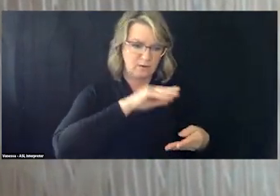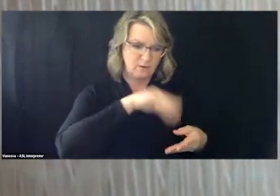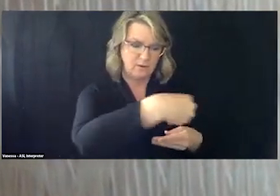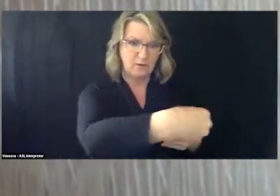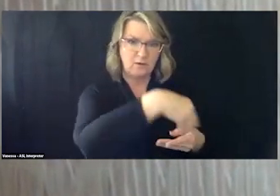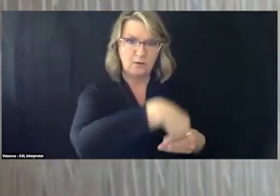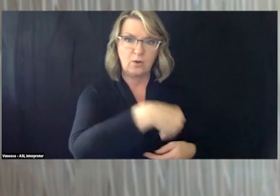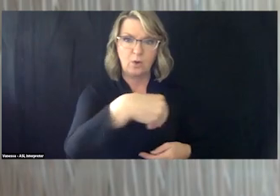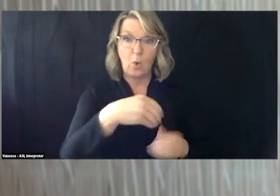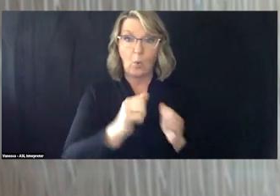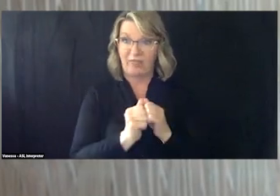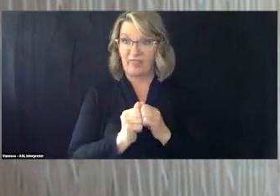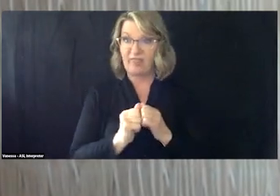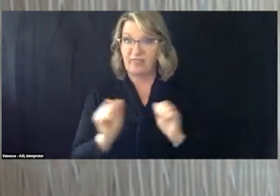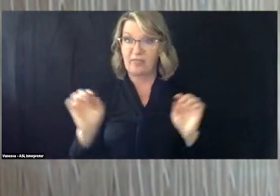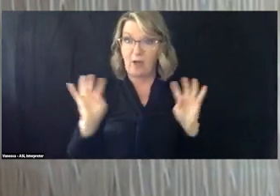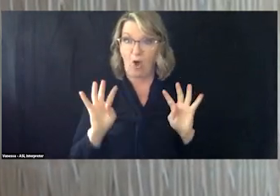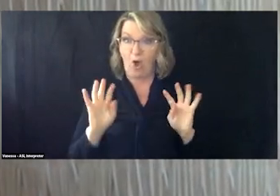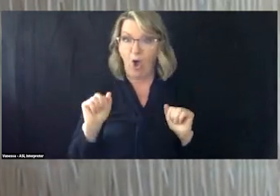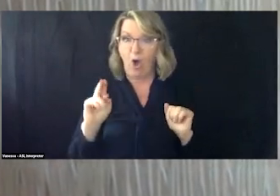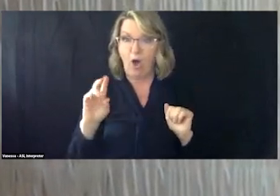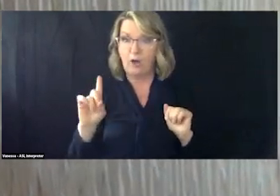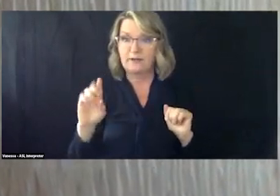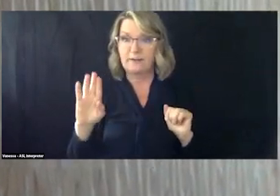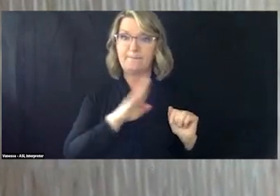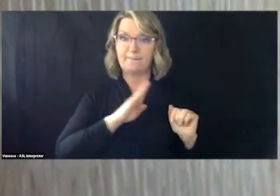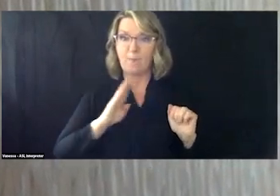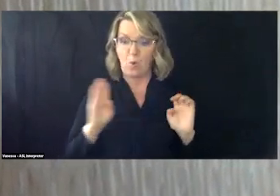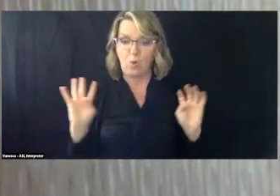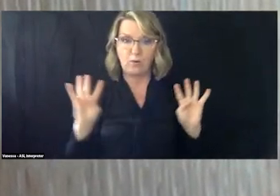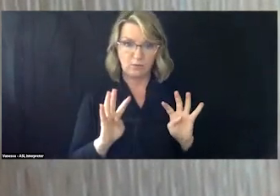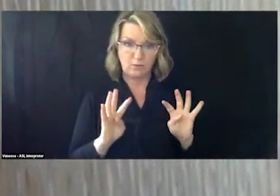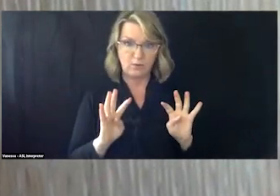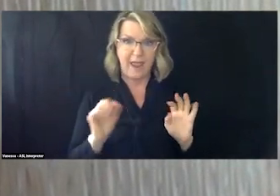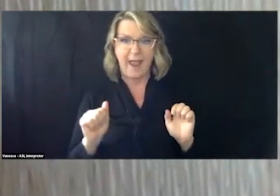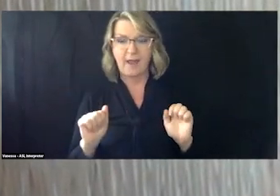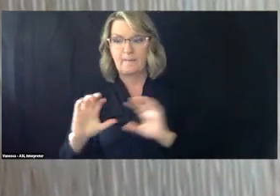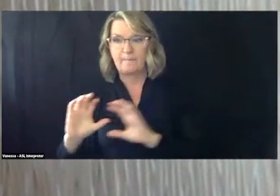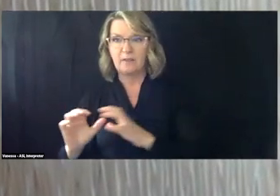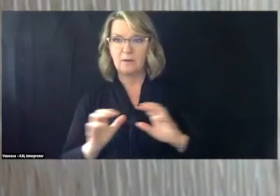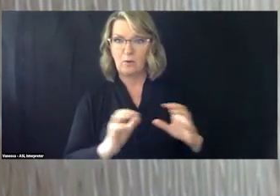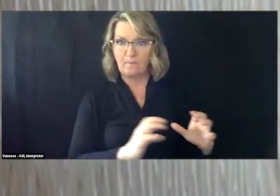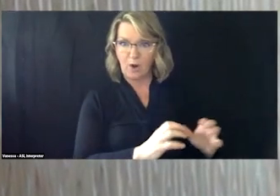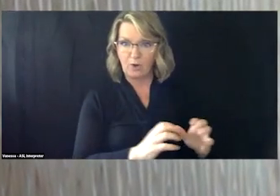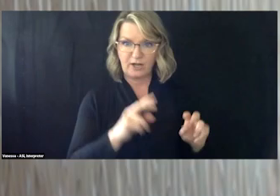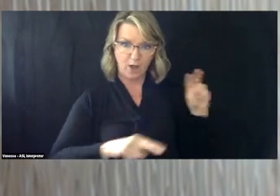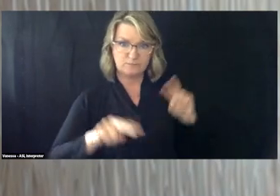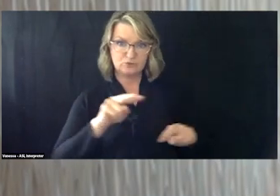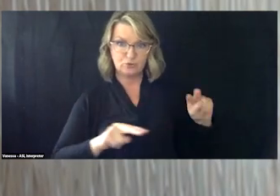that ballot we would with our audit board under the observation of the political party observers